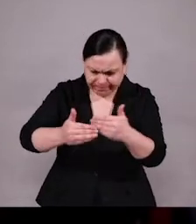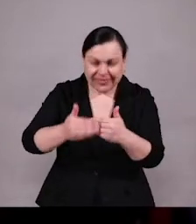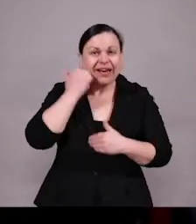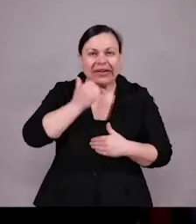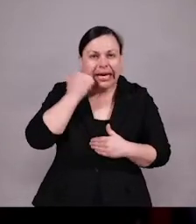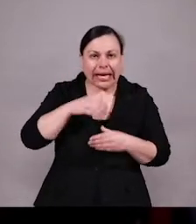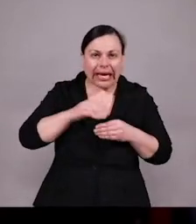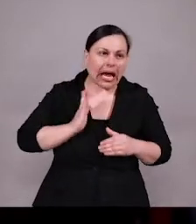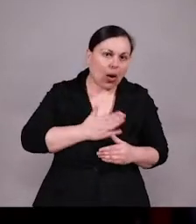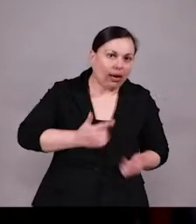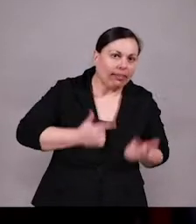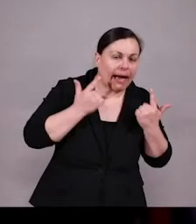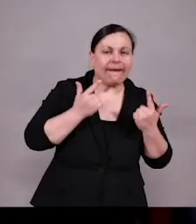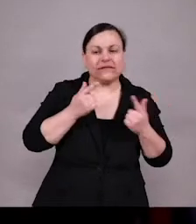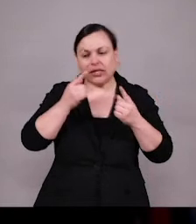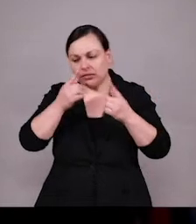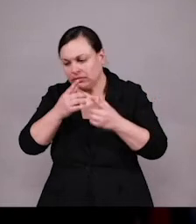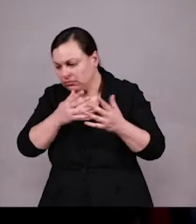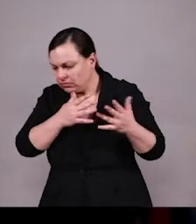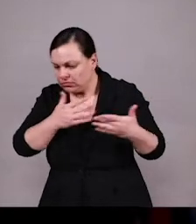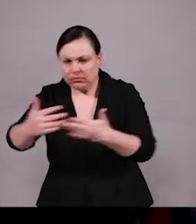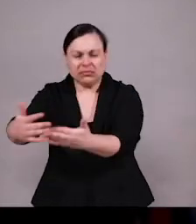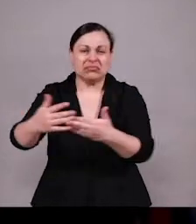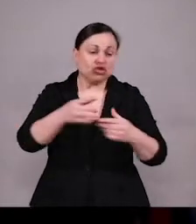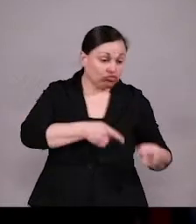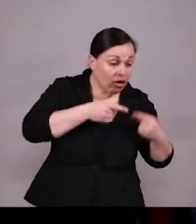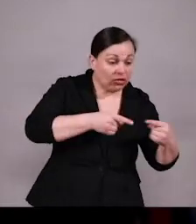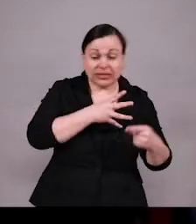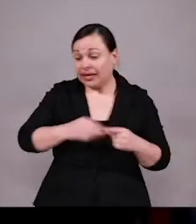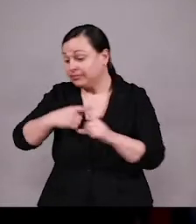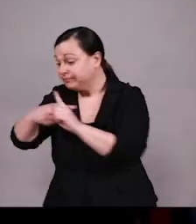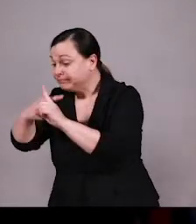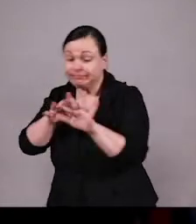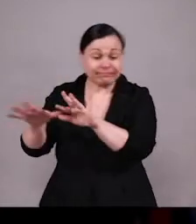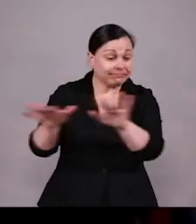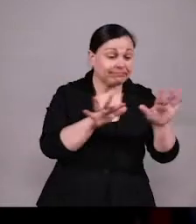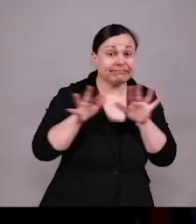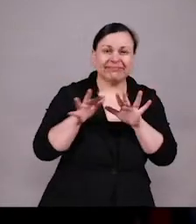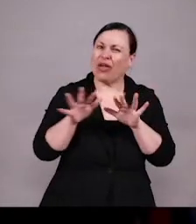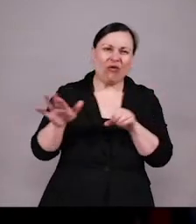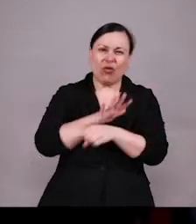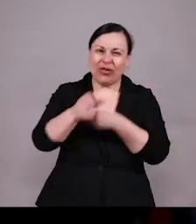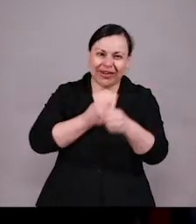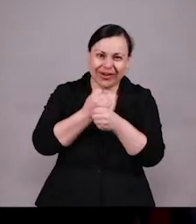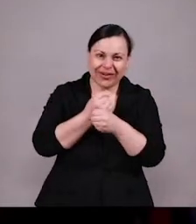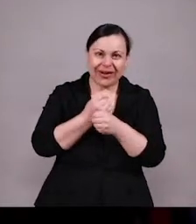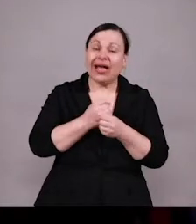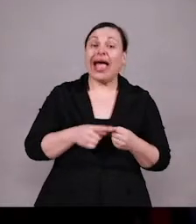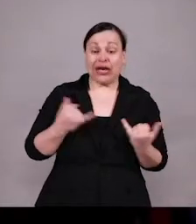well as our struggles and setbacks – year-round. What I’ve shared with you today is only a mere snapshot